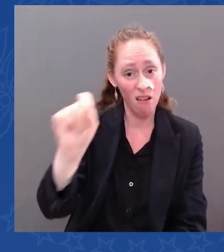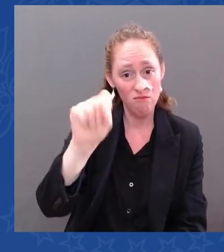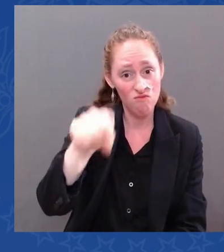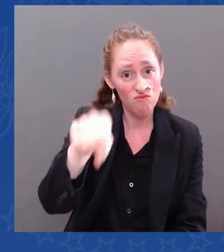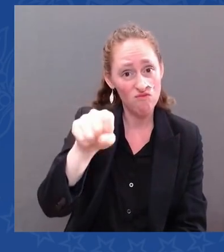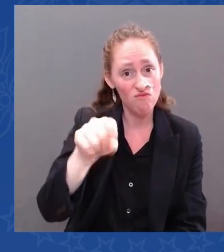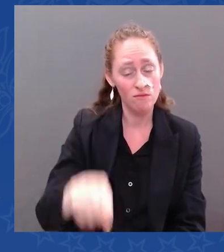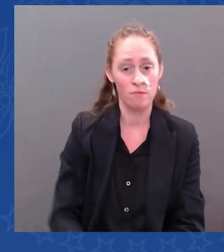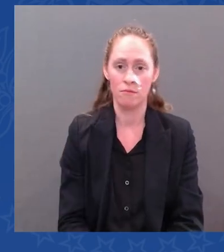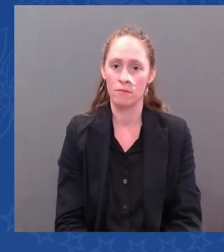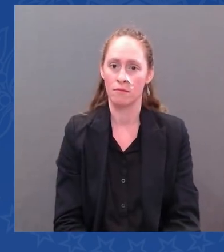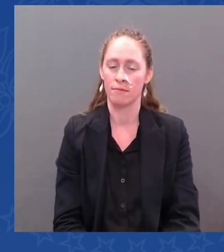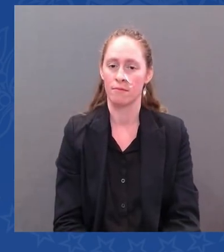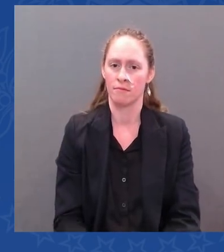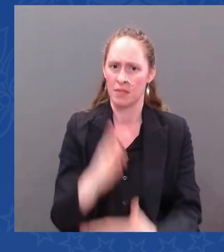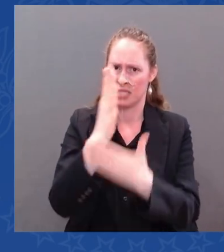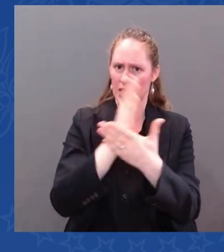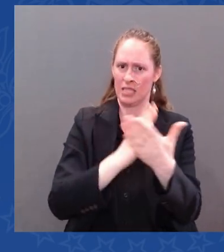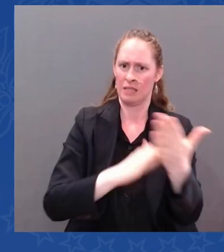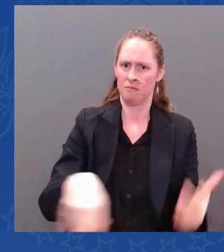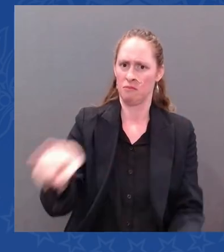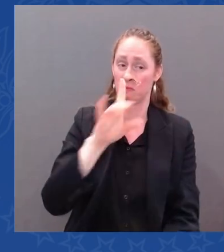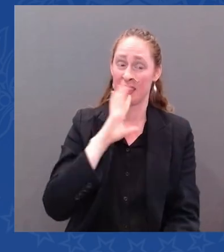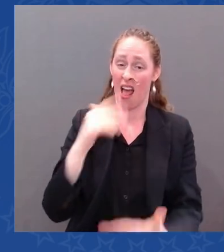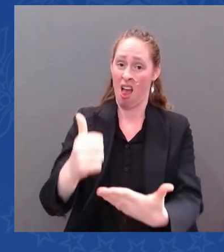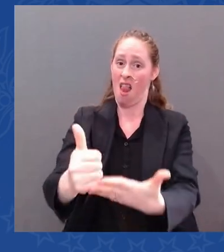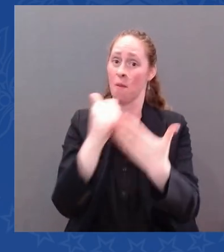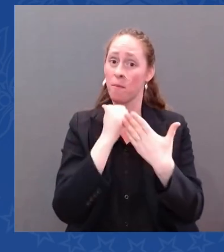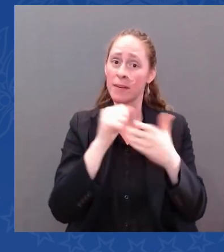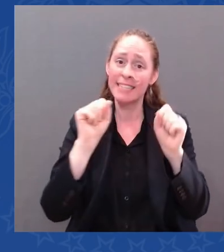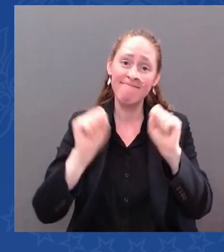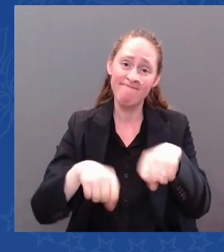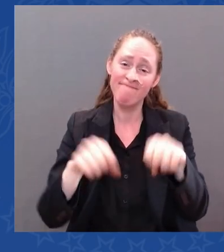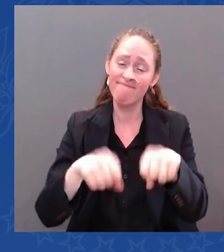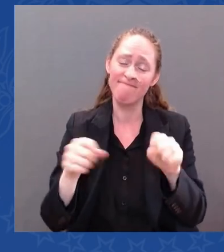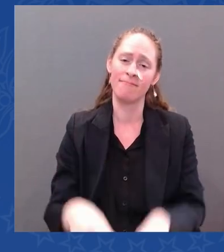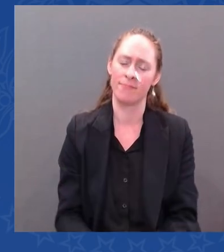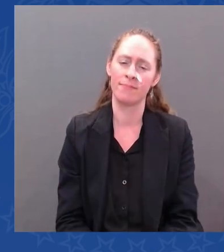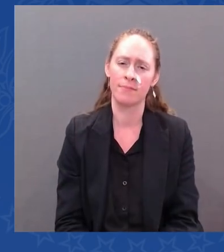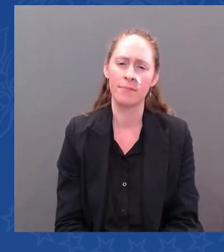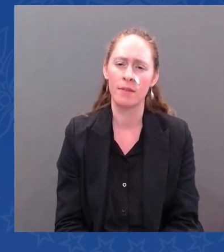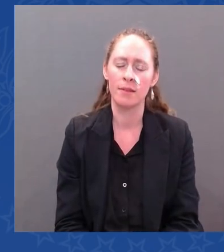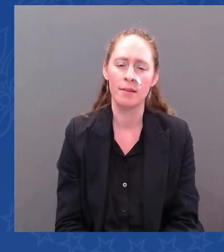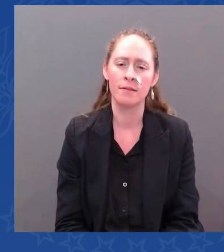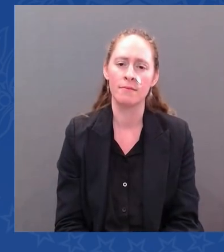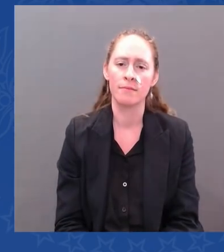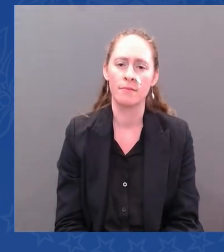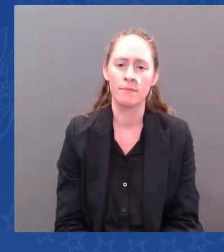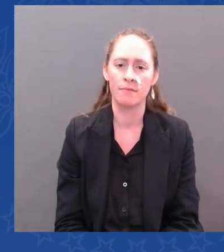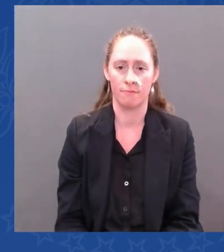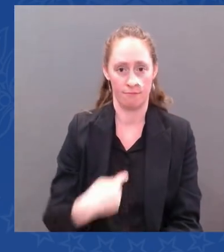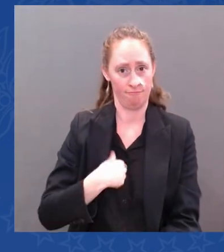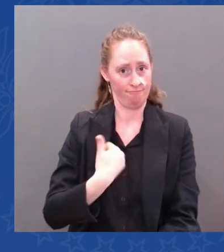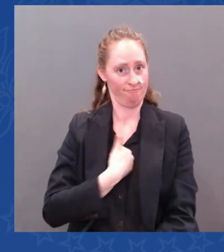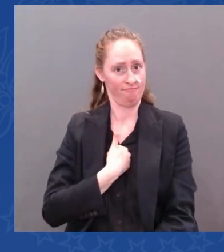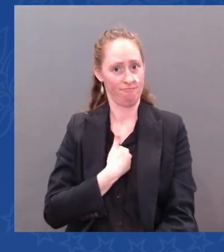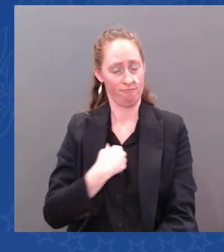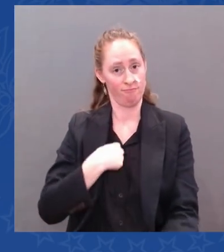And I'm personally, as President, grateful for that. But because our response -- because our response is working,